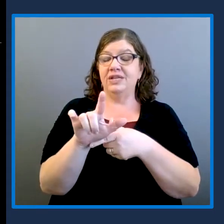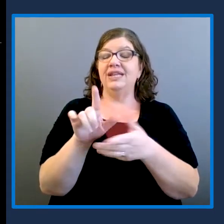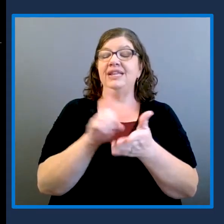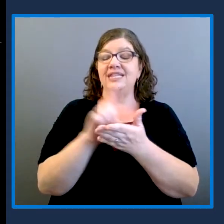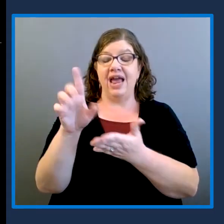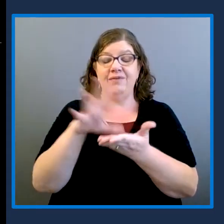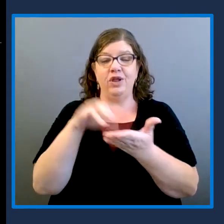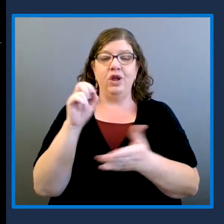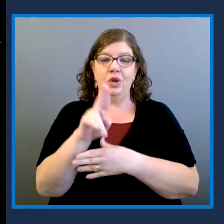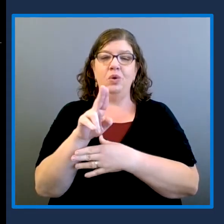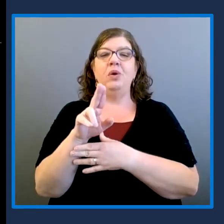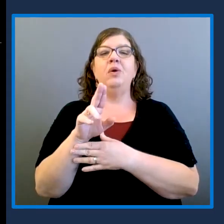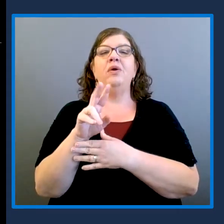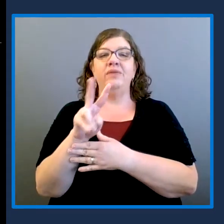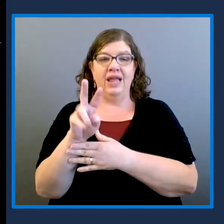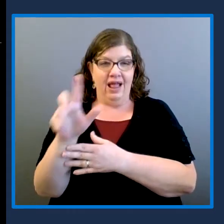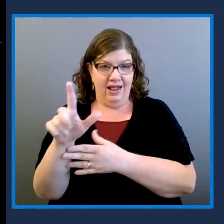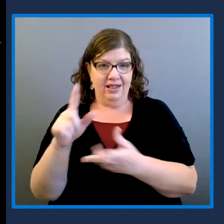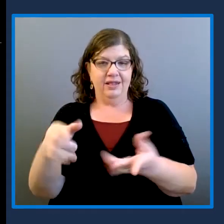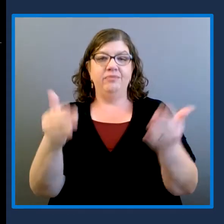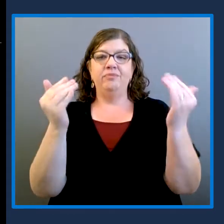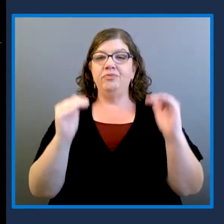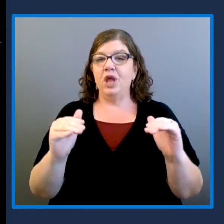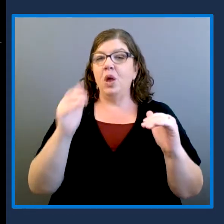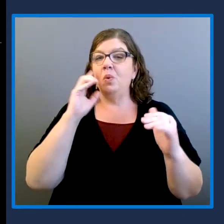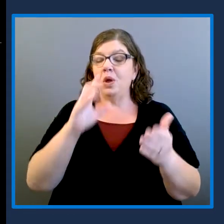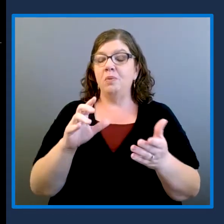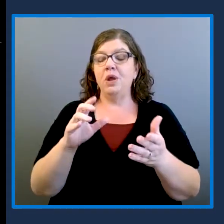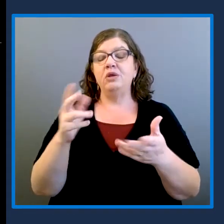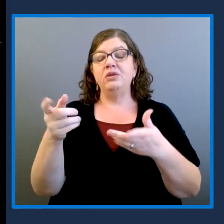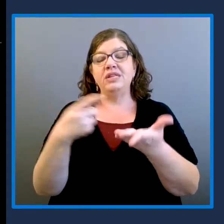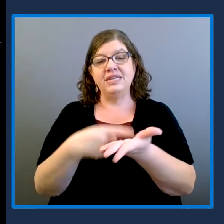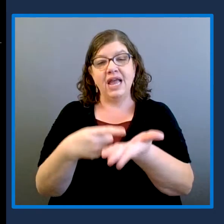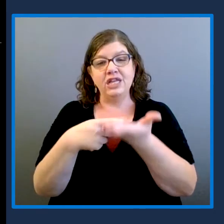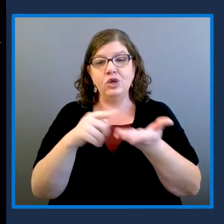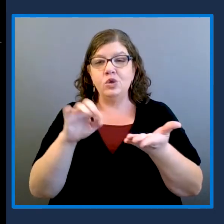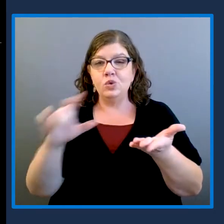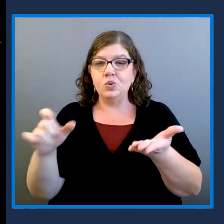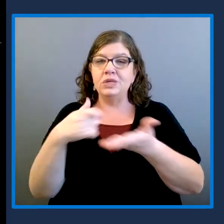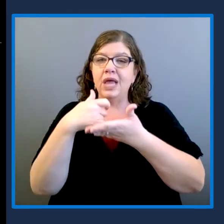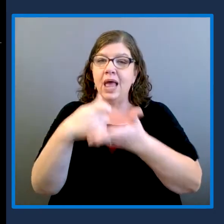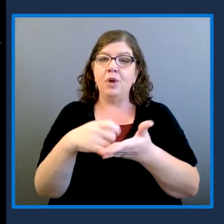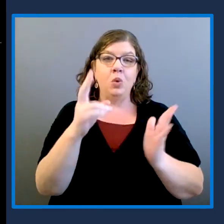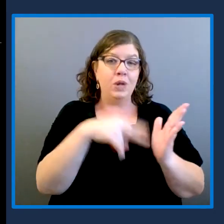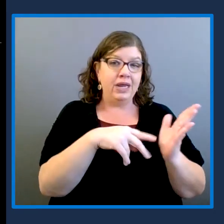learning or udl in a hybrid learning environment then we'll be covering tools to help with reading